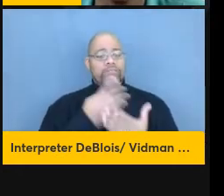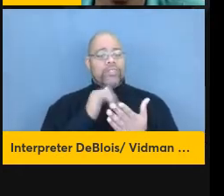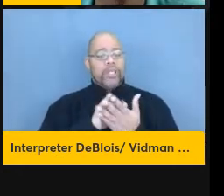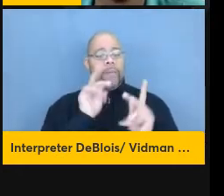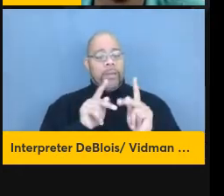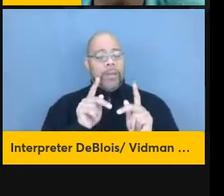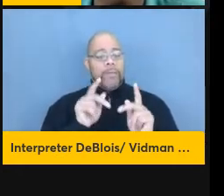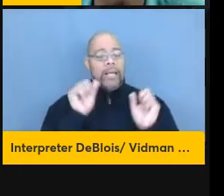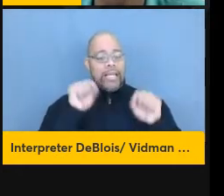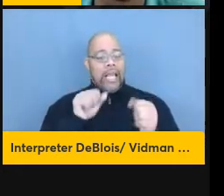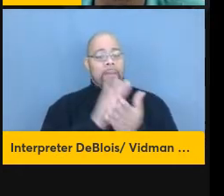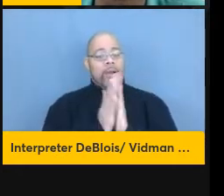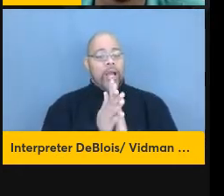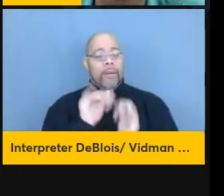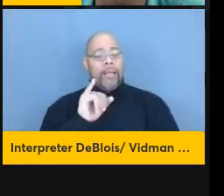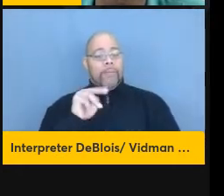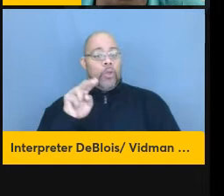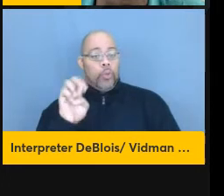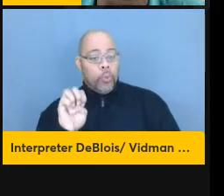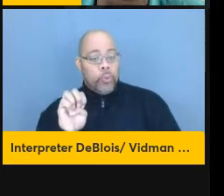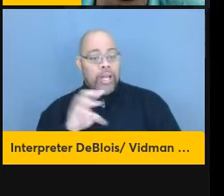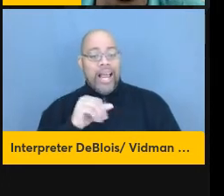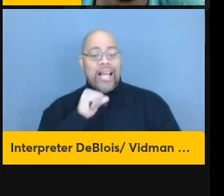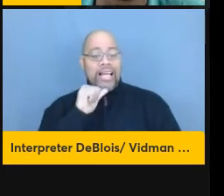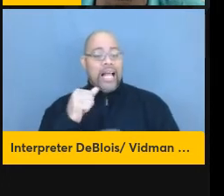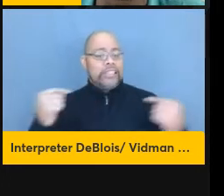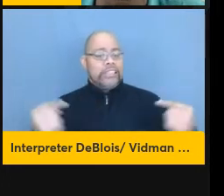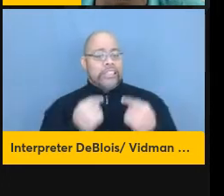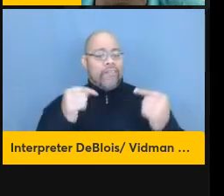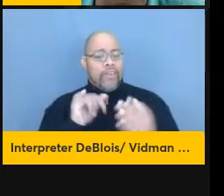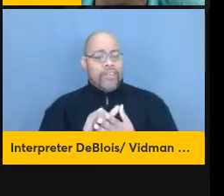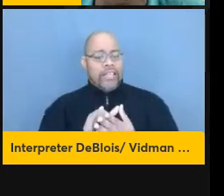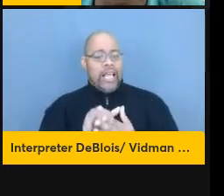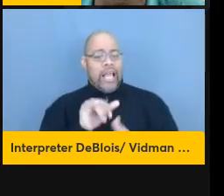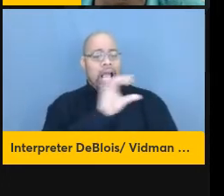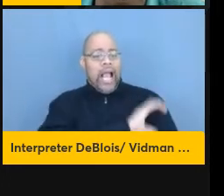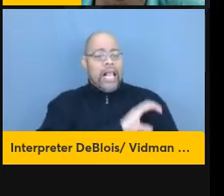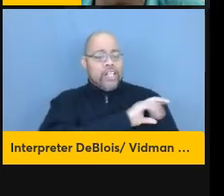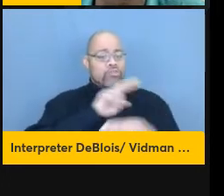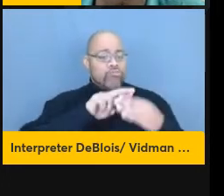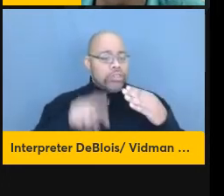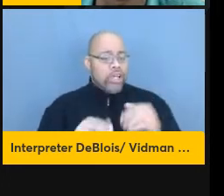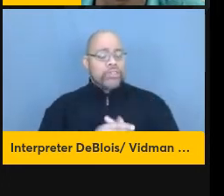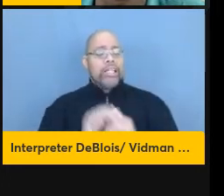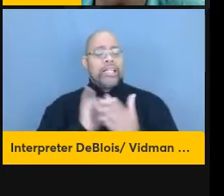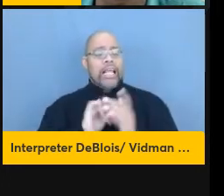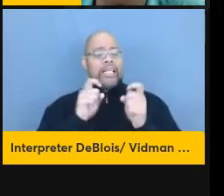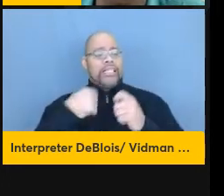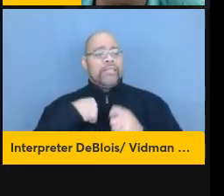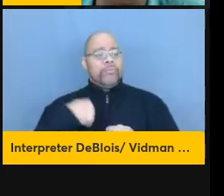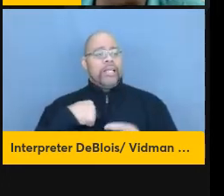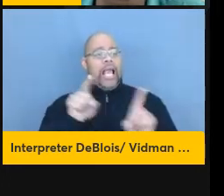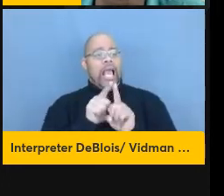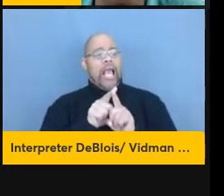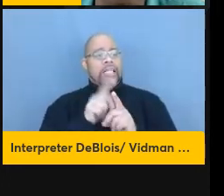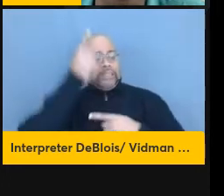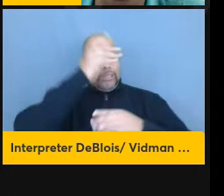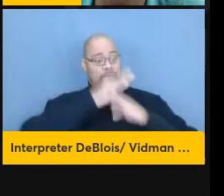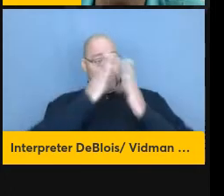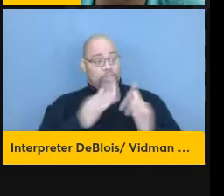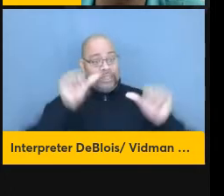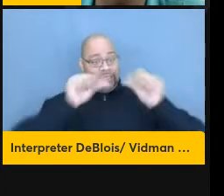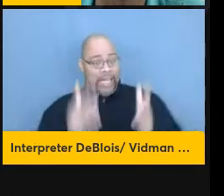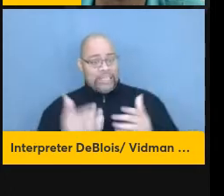can become immune and not suffer these clinical consequences, gives me as an immunologist, and many others a lot of hope that